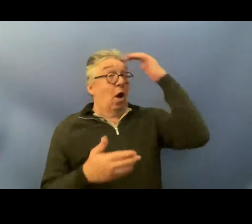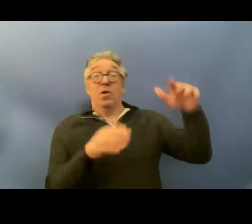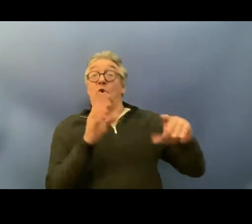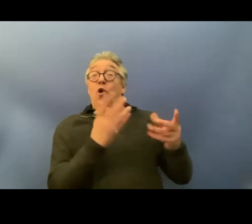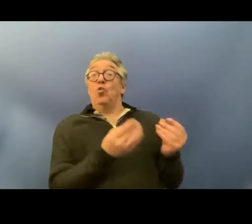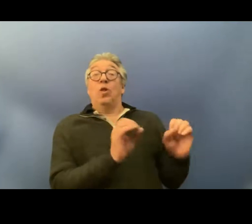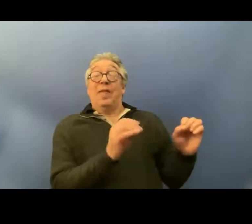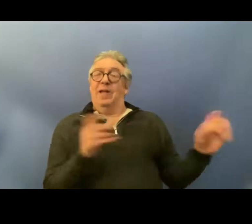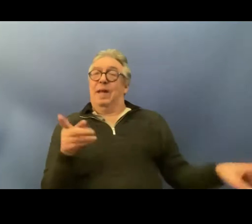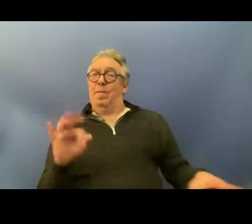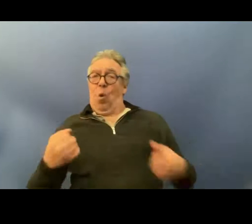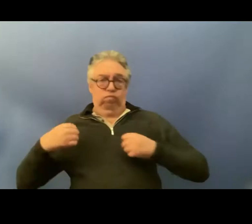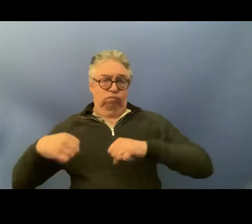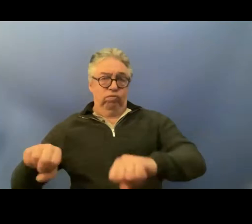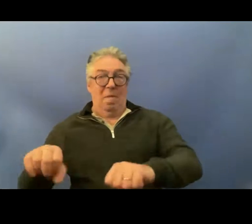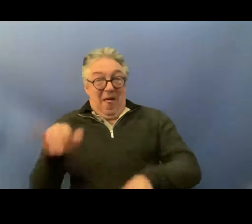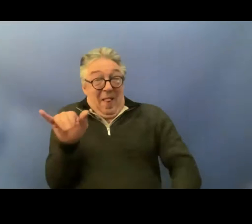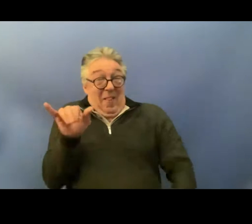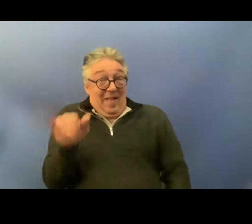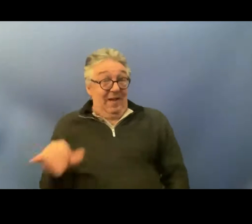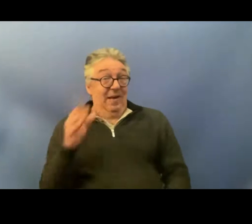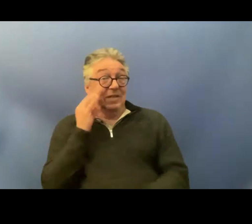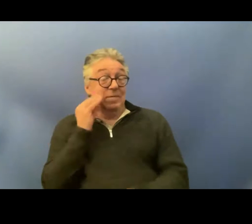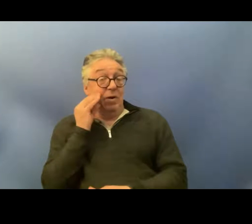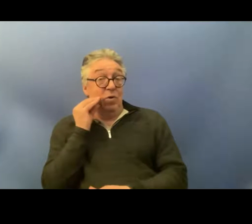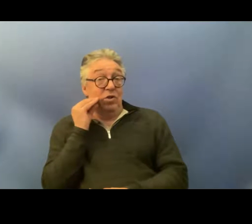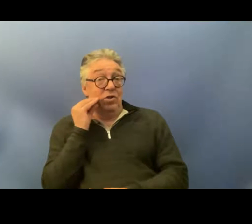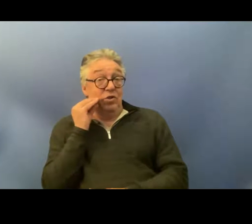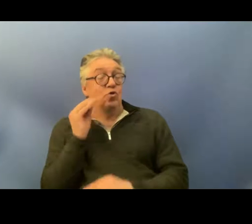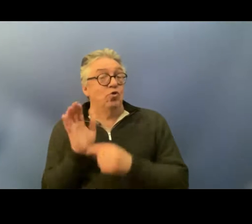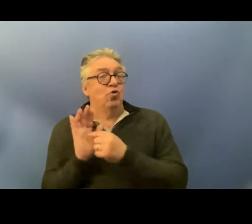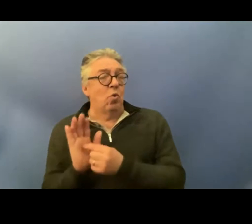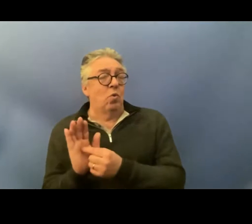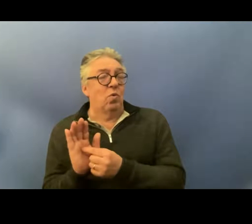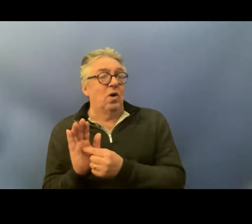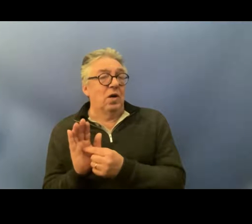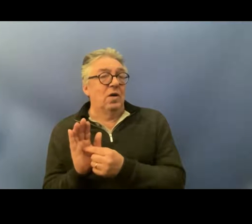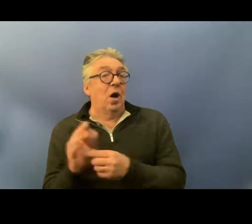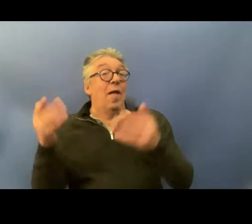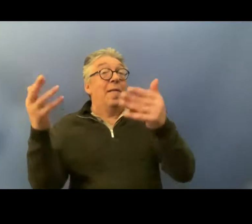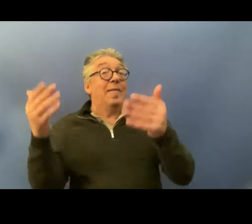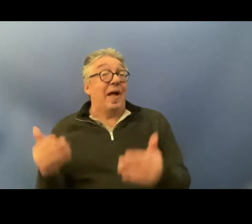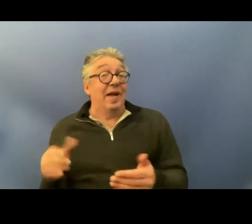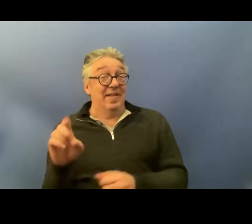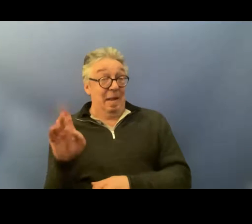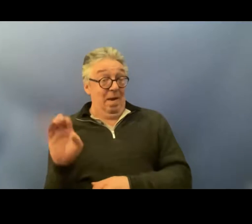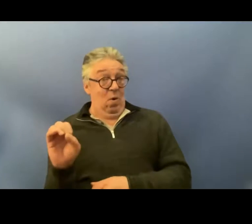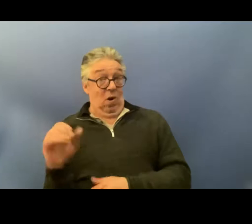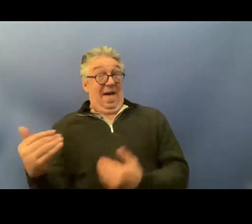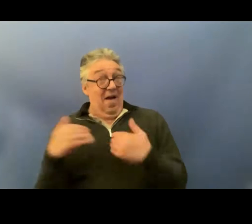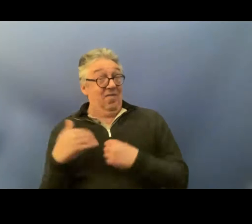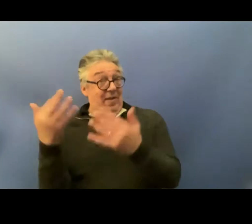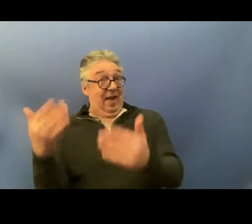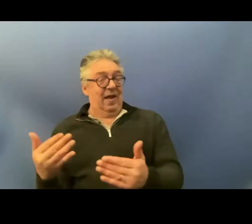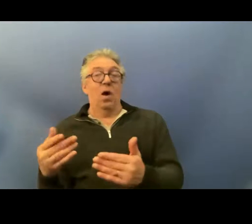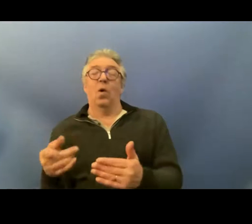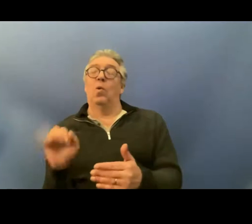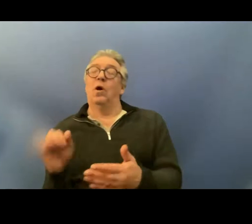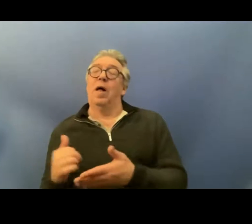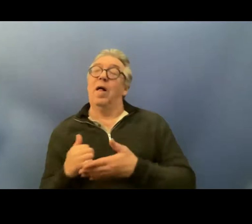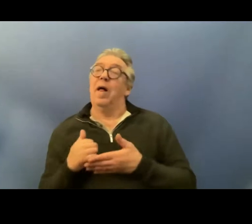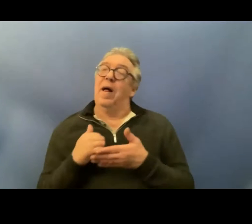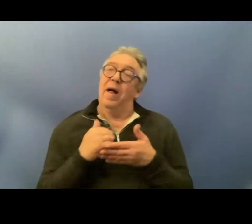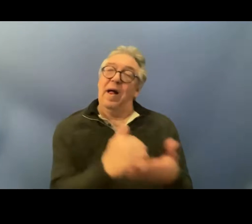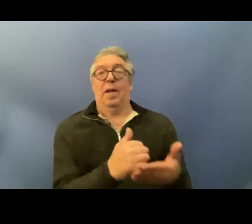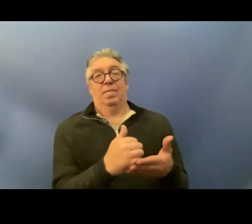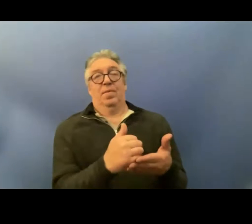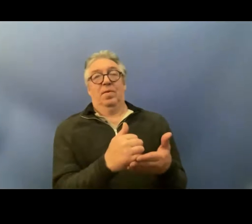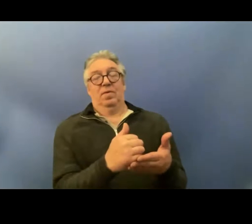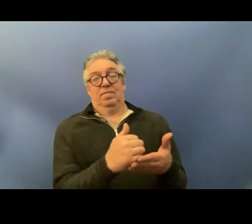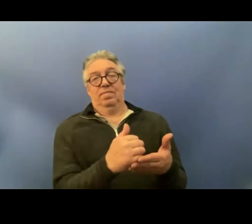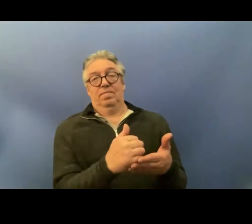That only perspective, tell us how much value the data that OPDs have can be for this bigger agenda.